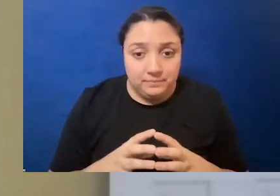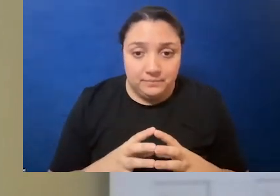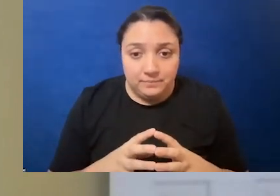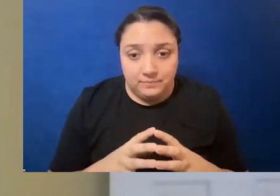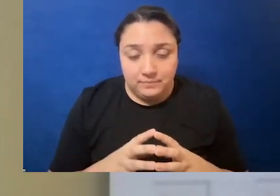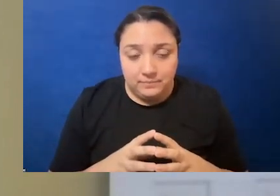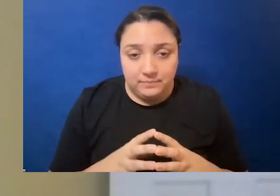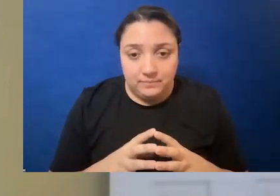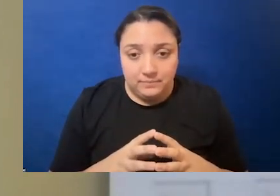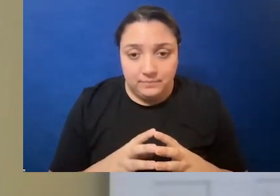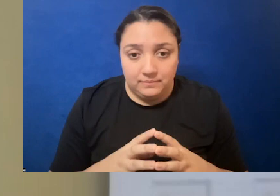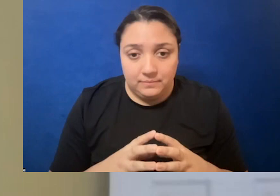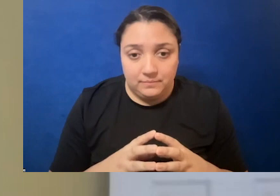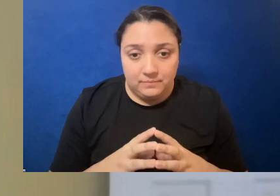OR 504 PLAN WITH A DISABILITY